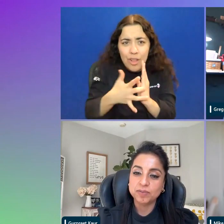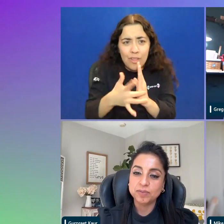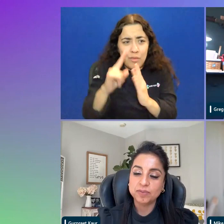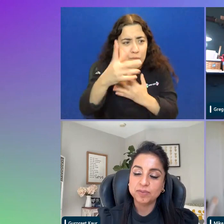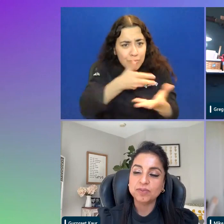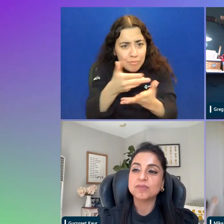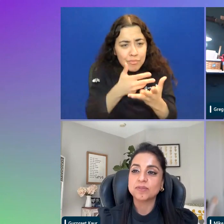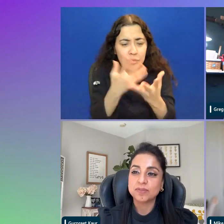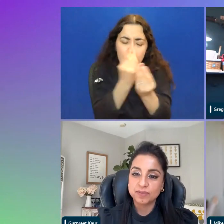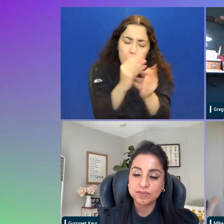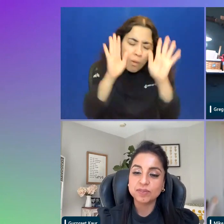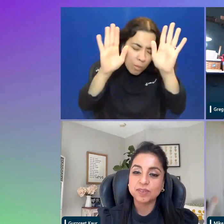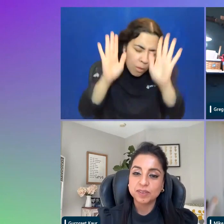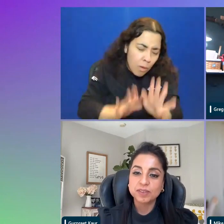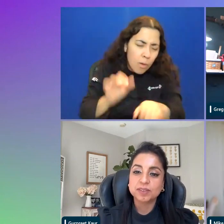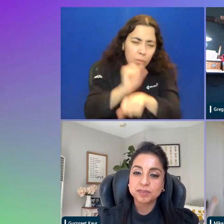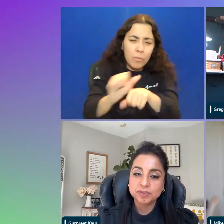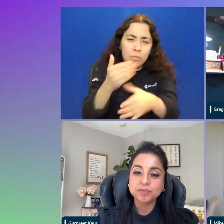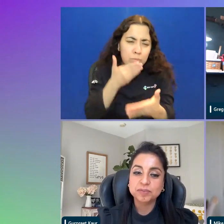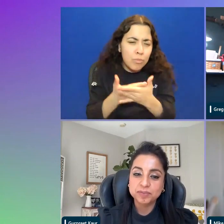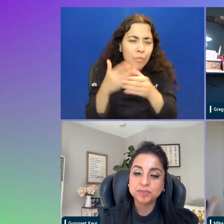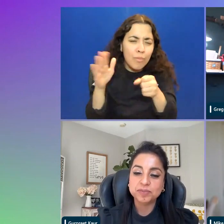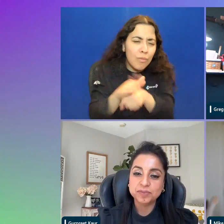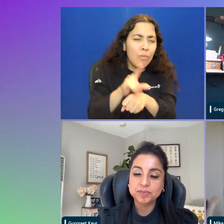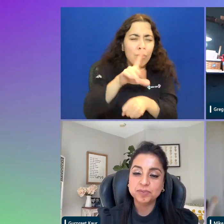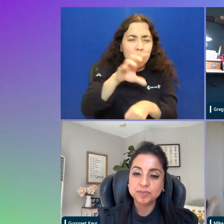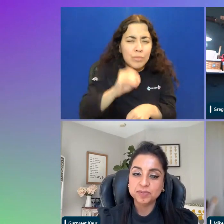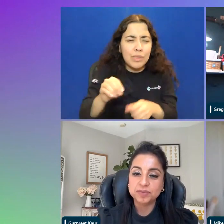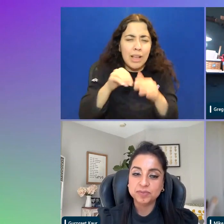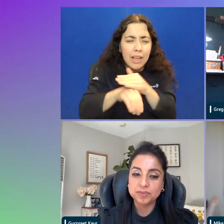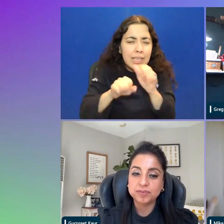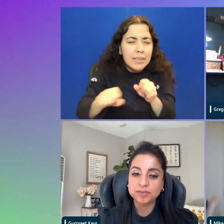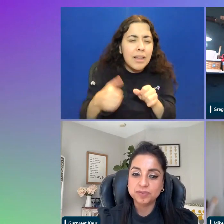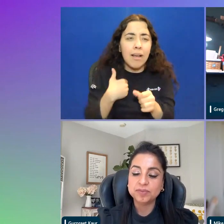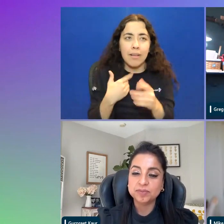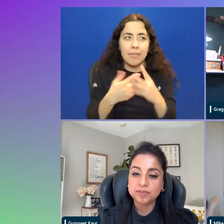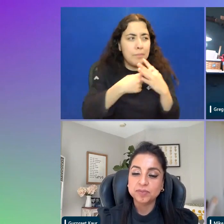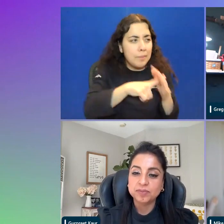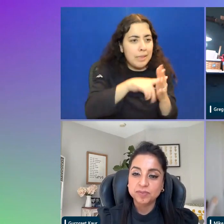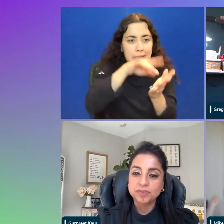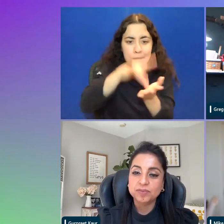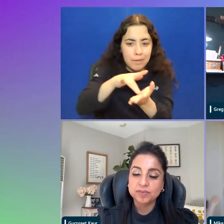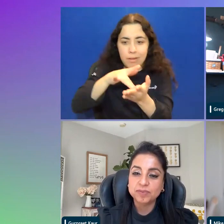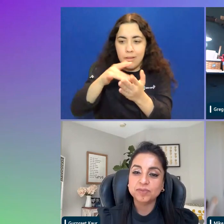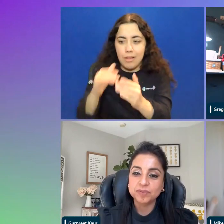and it worked well. And it was fully accessible. And we had like a beginning, a middle and like an advanced module. And we